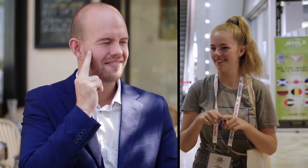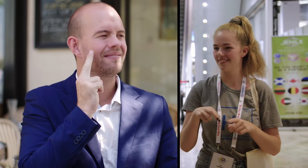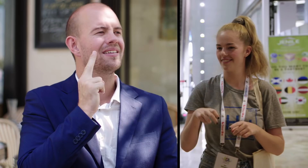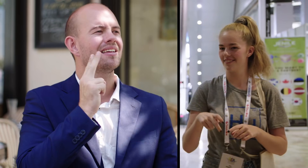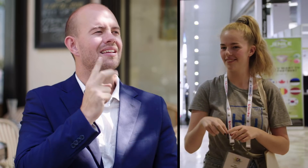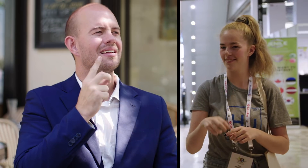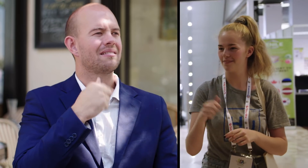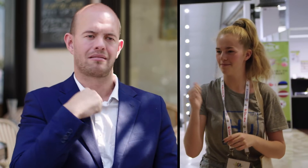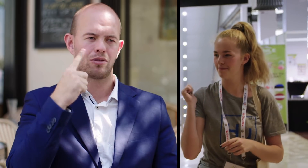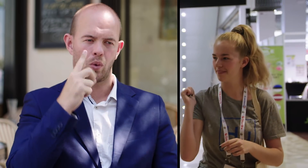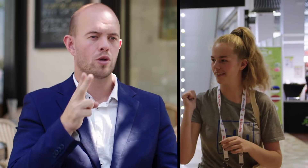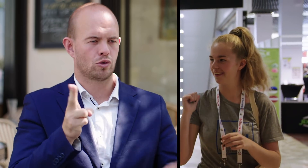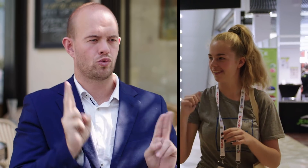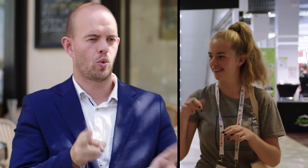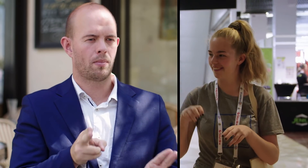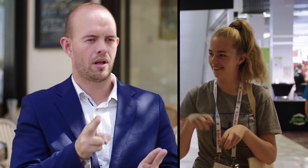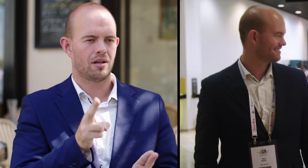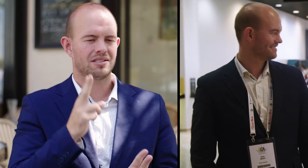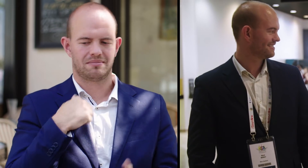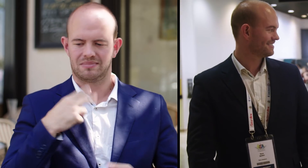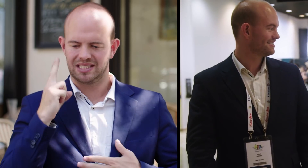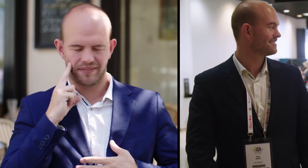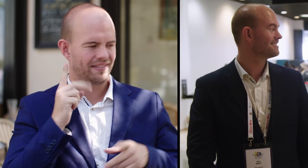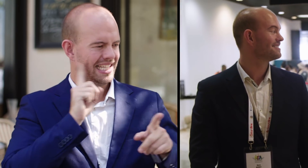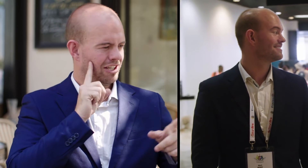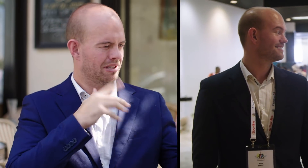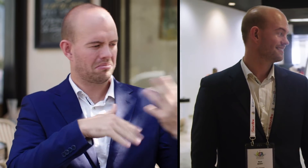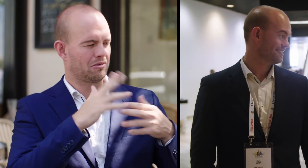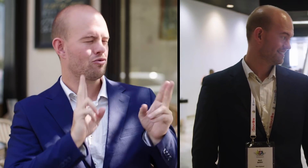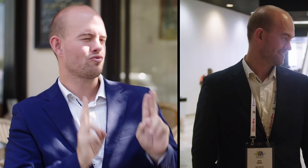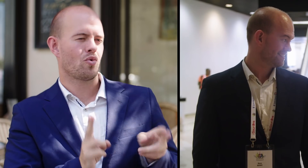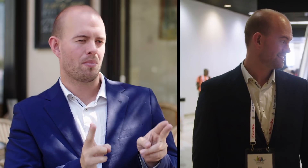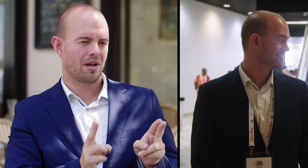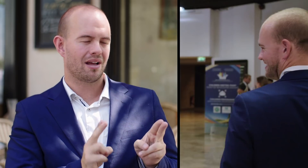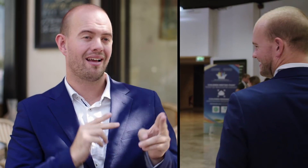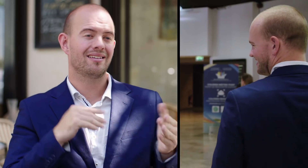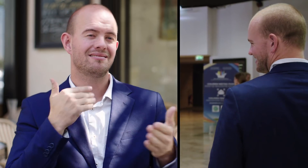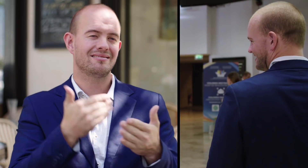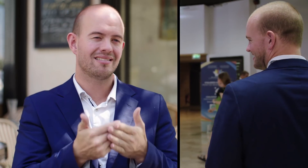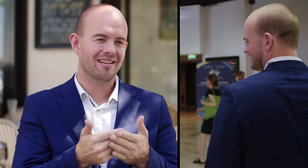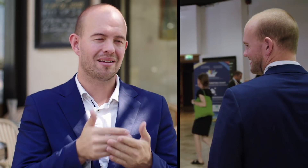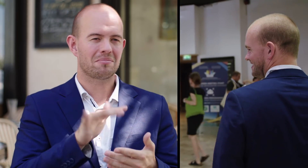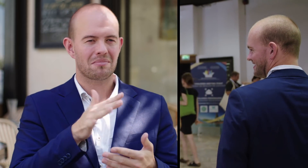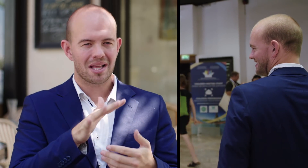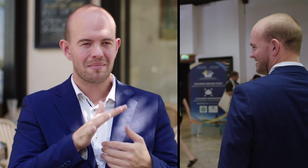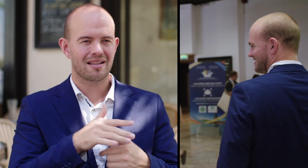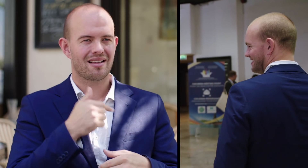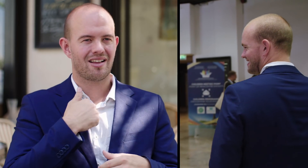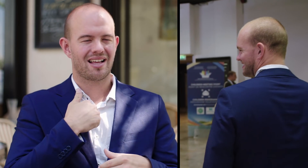When I was growing up, I knew I was Deaf, but I thought it was normal. I thought being Deaf person and mixing with Hearing people